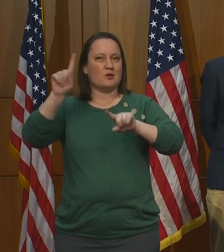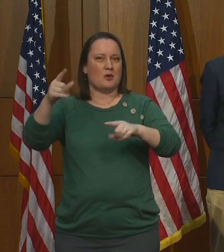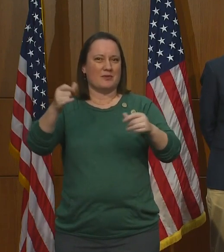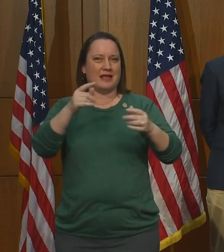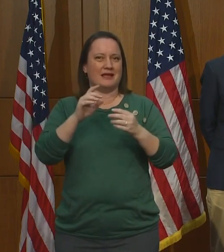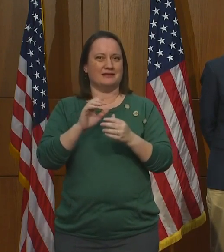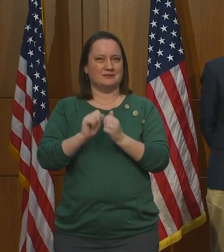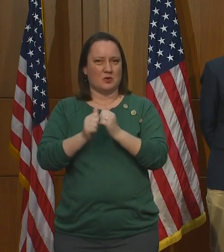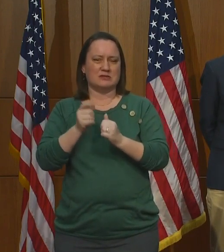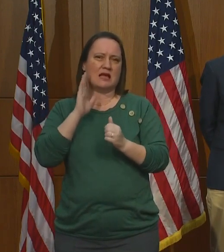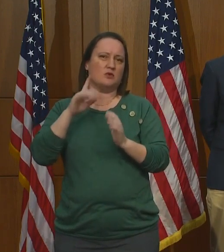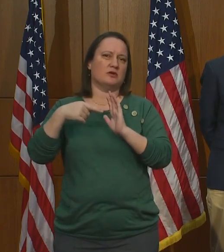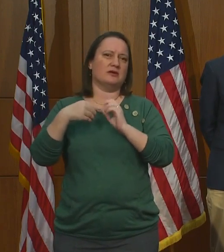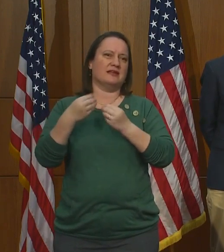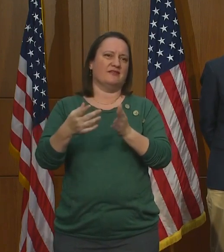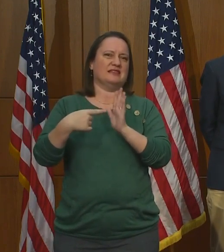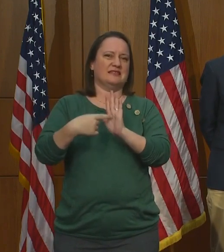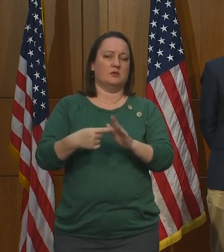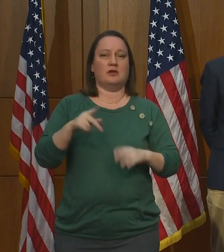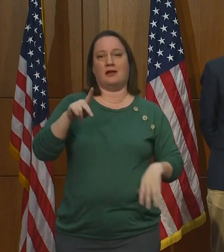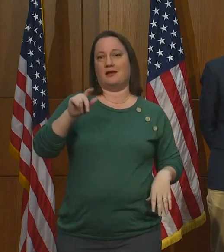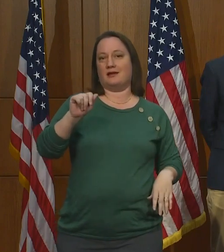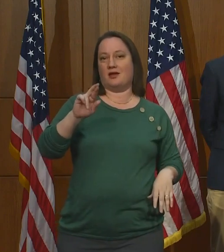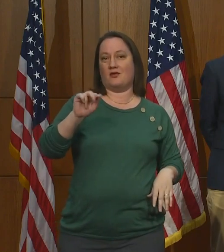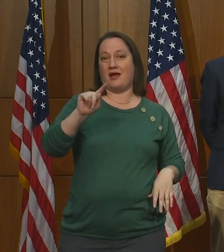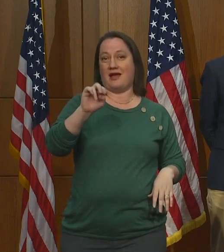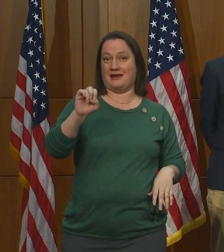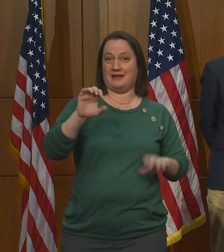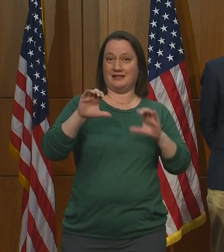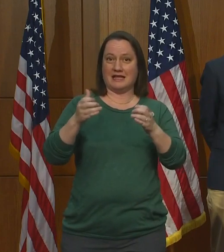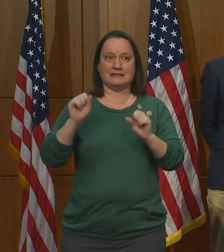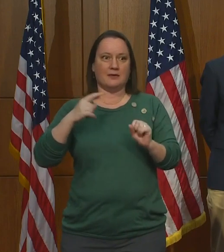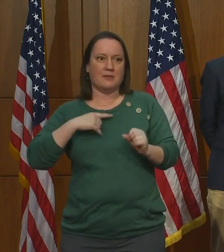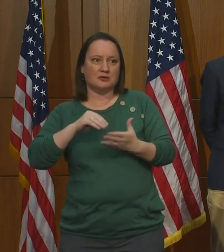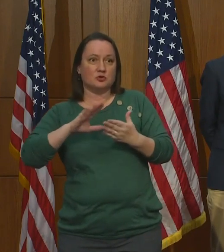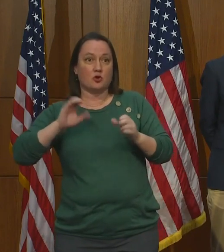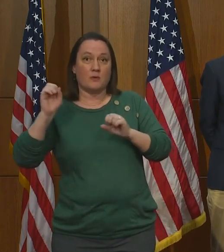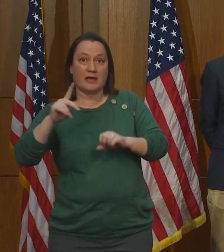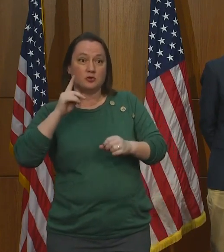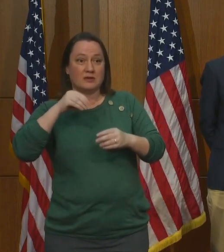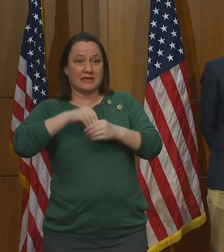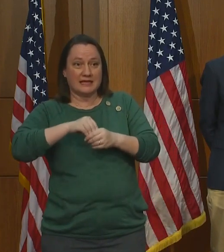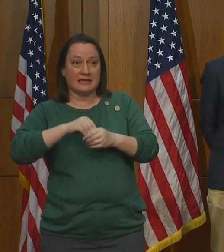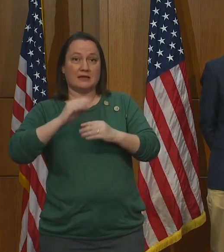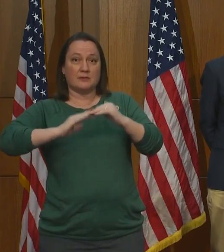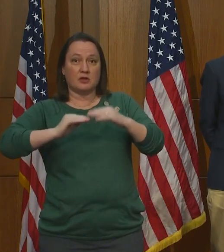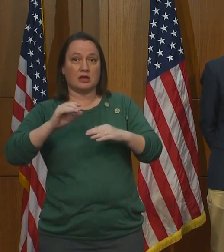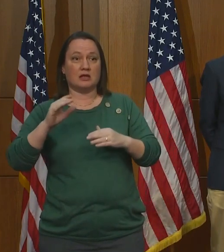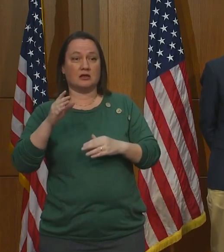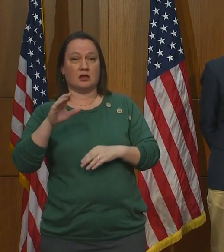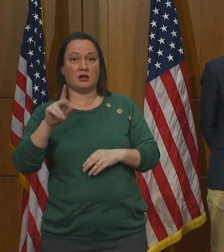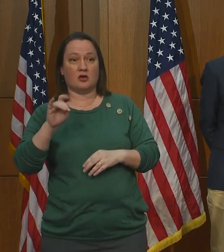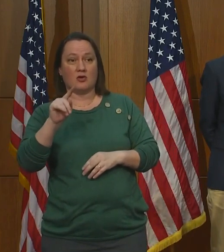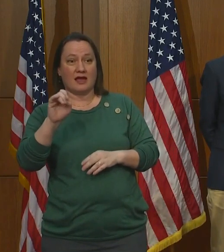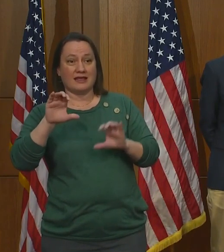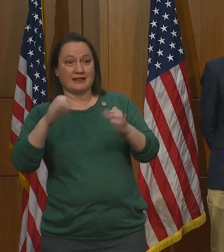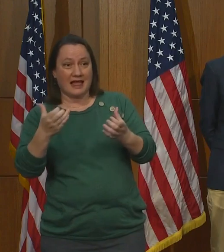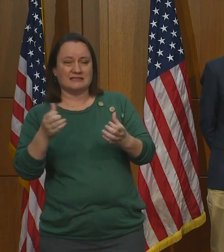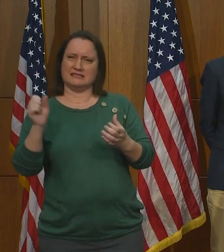I'LL GIVE A COUPLE EXAMPLES OF INCIDENTAL CONTACT VERSES AND INTERNAL. ACROSS THE CLASSES